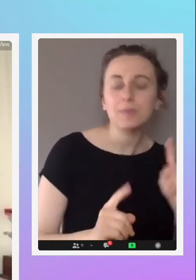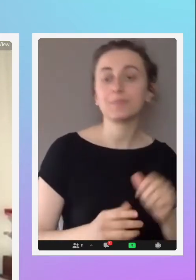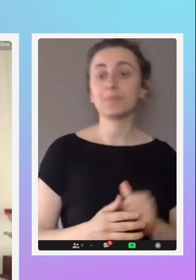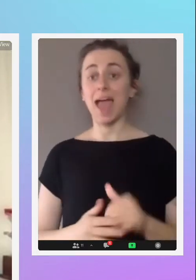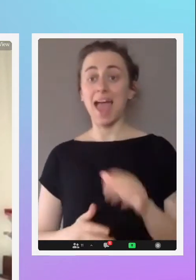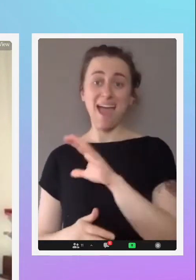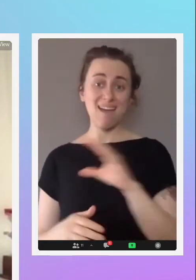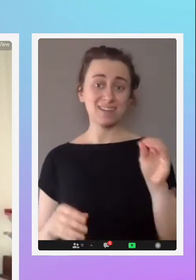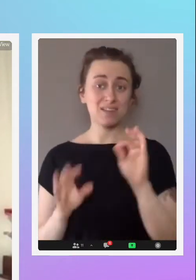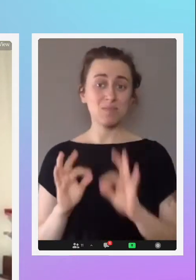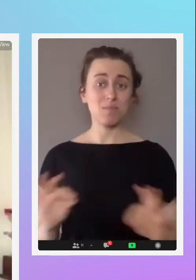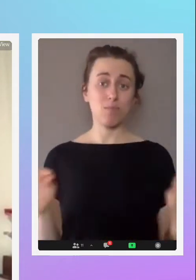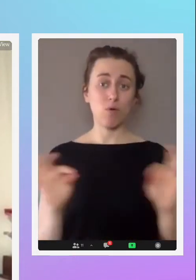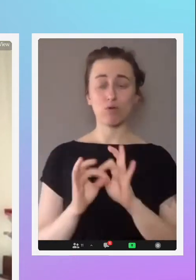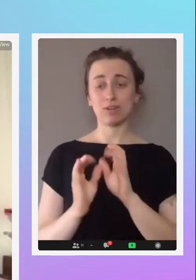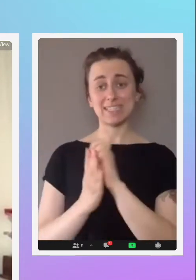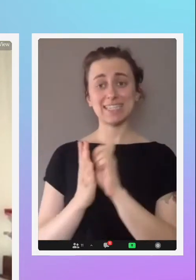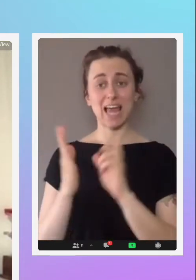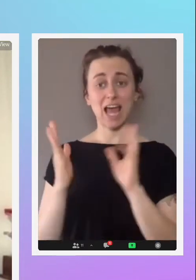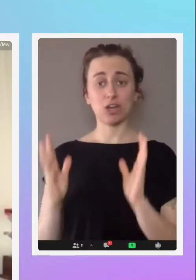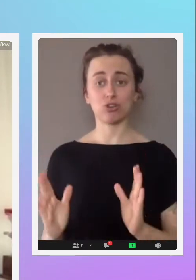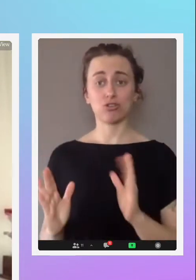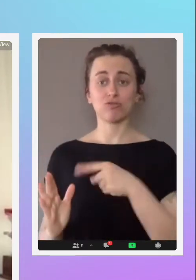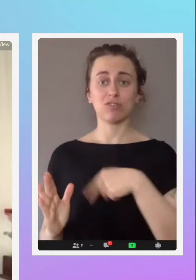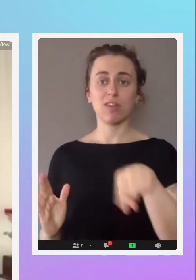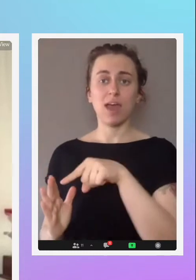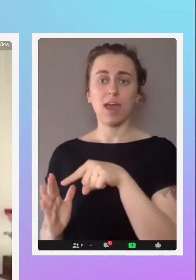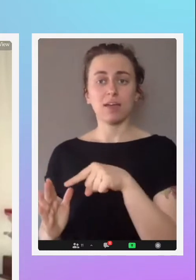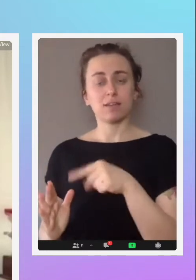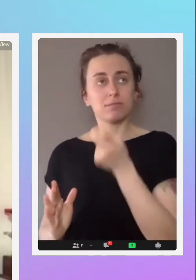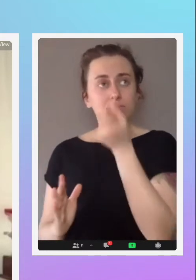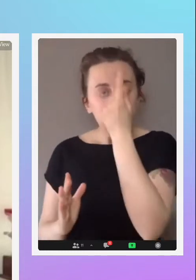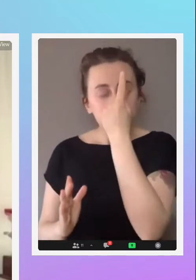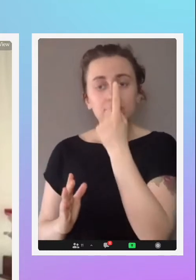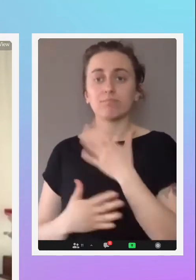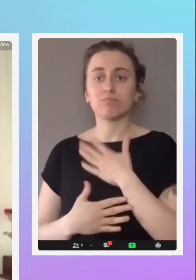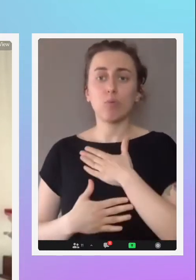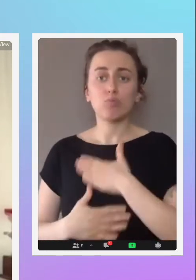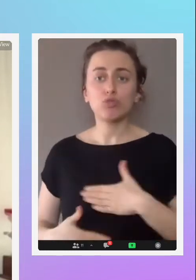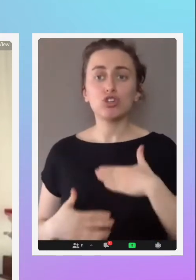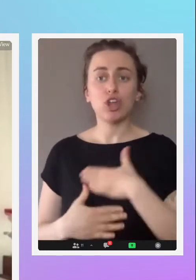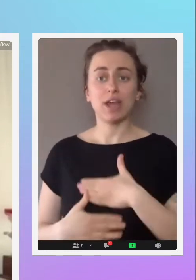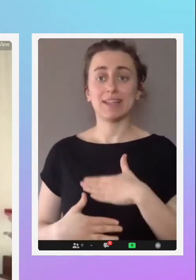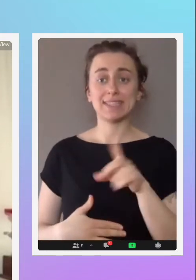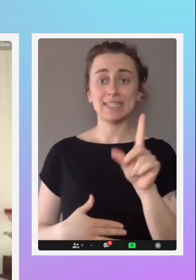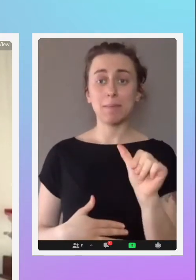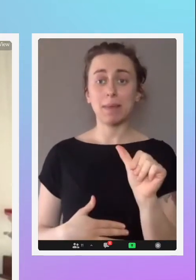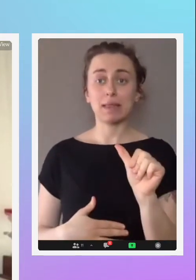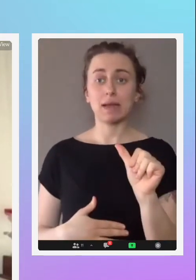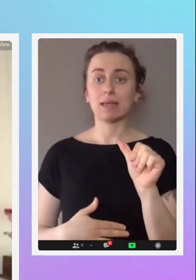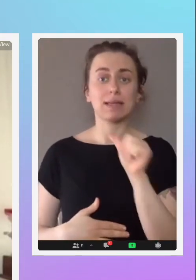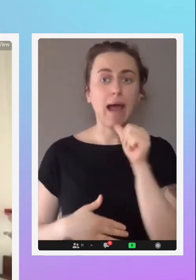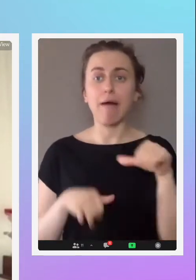that disabilities come in all shapes and depths in my case, for example, my disability